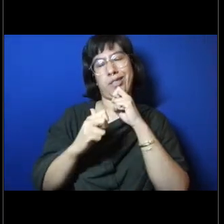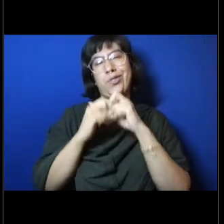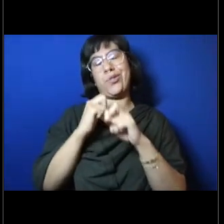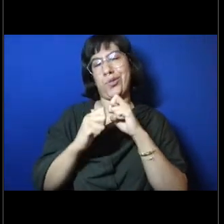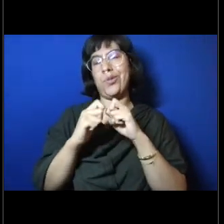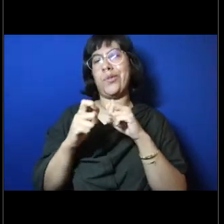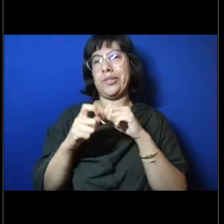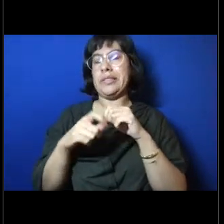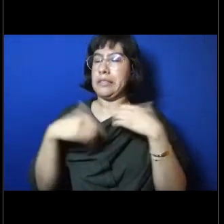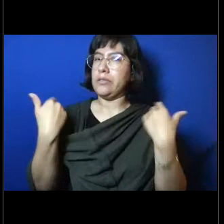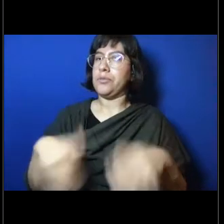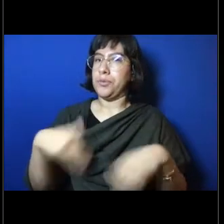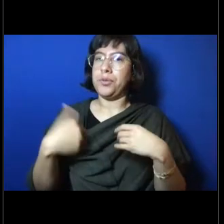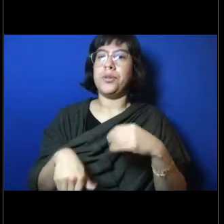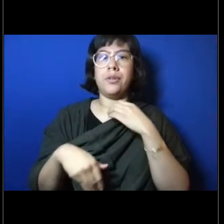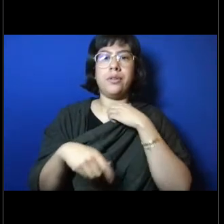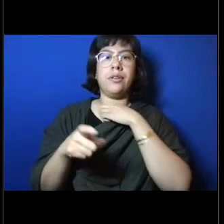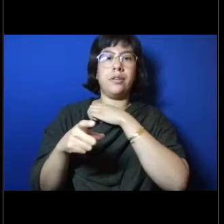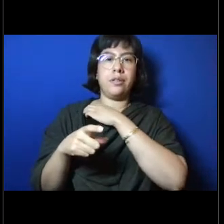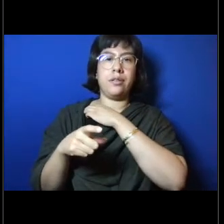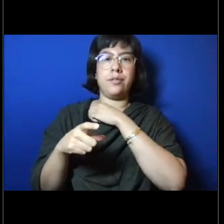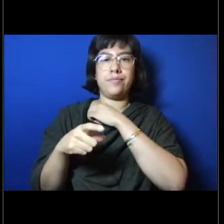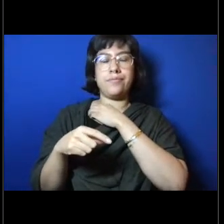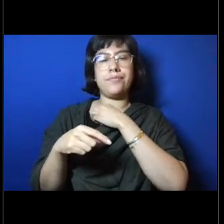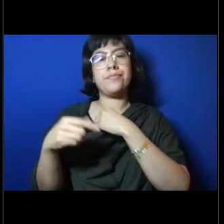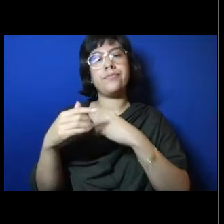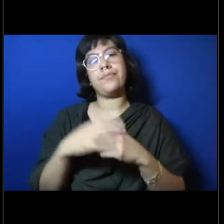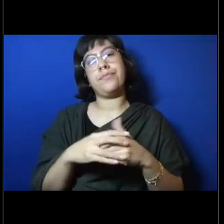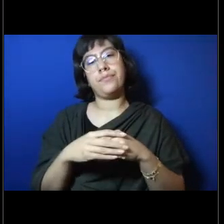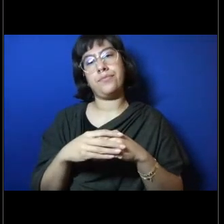Because at that time the people thought